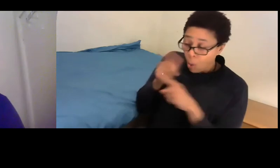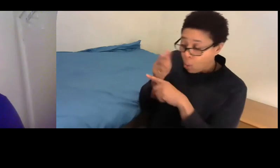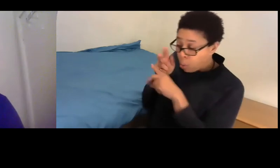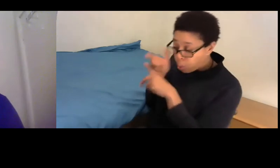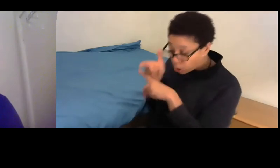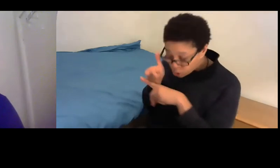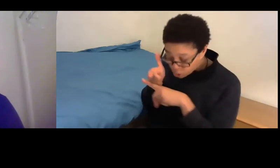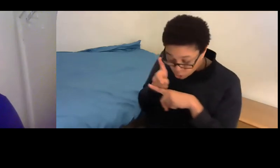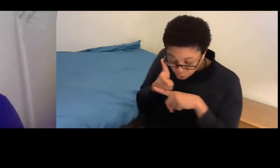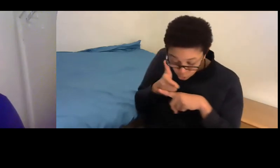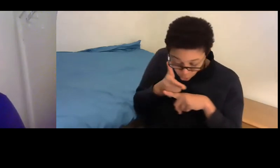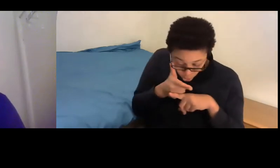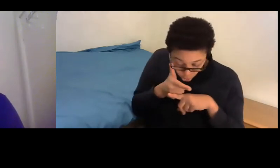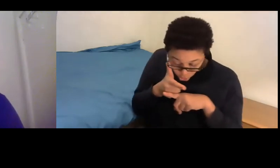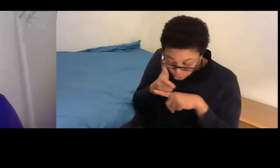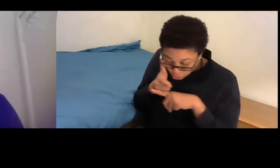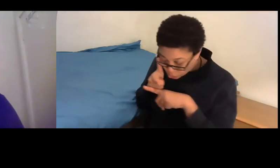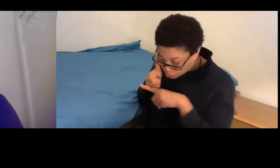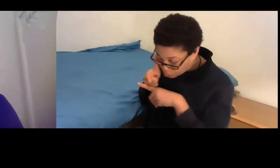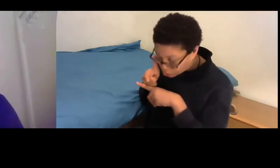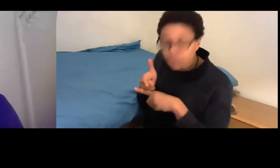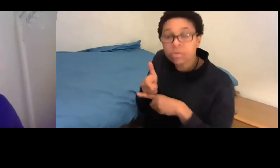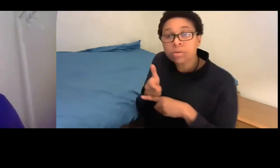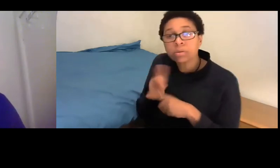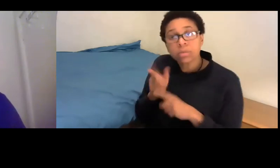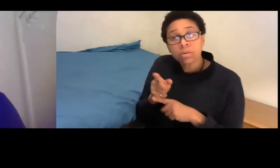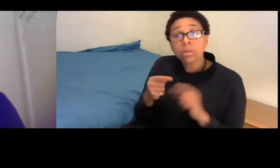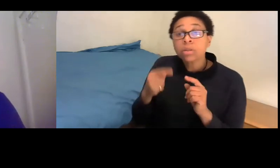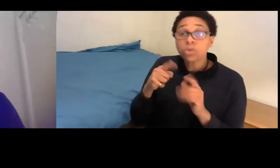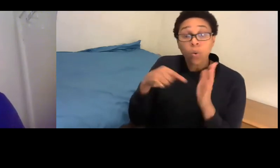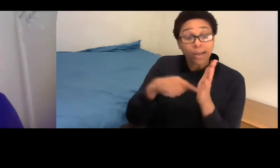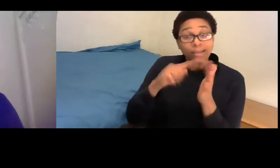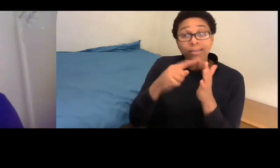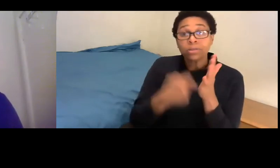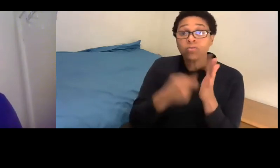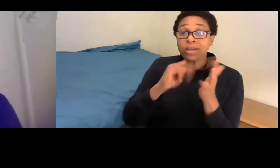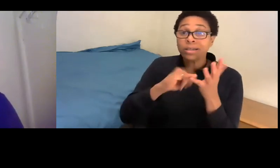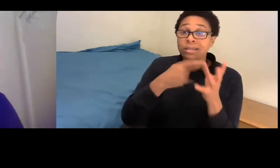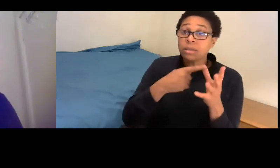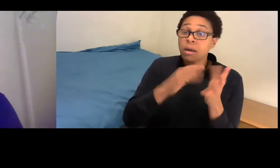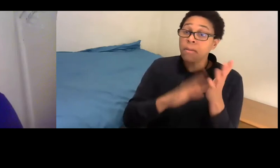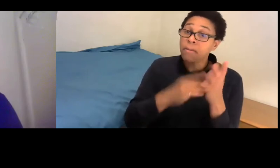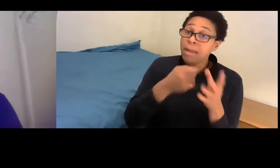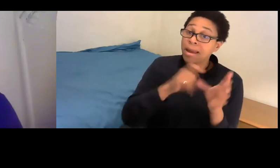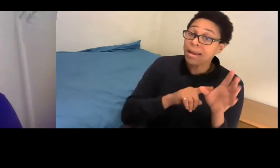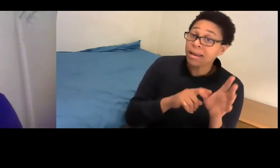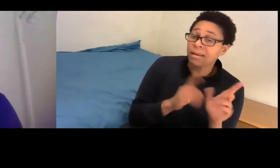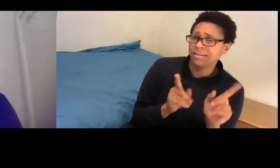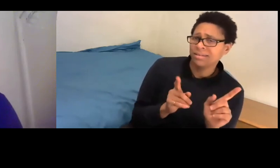pre 2015, where she said, you know, homophobia could be a sign